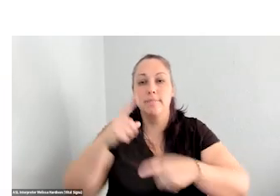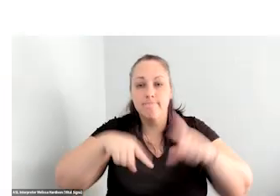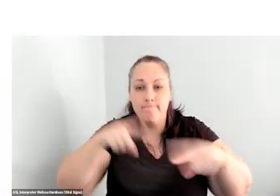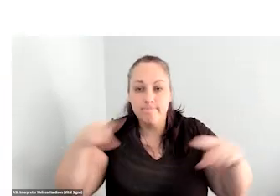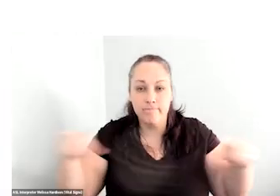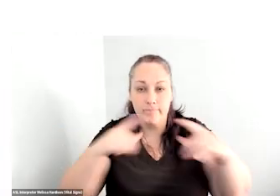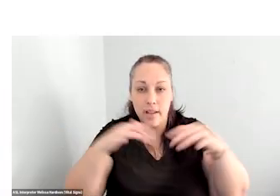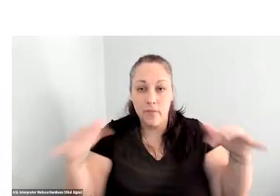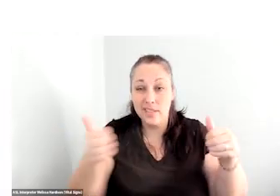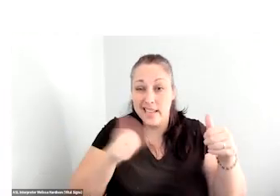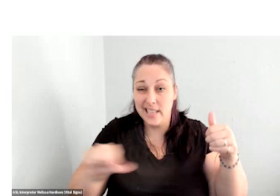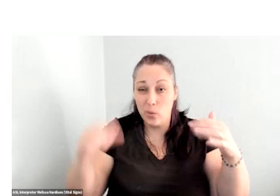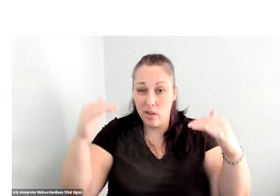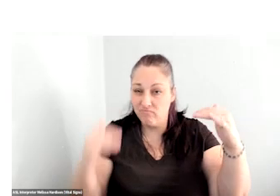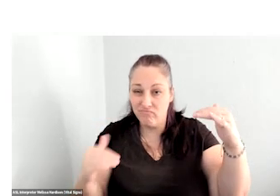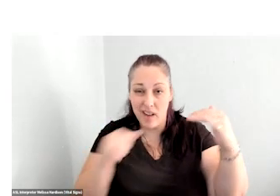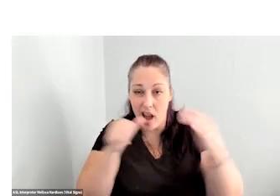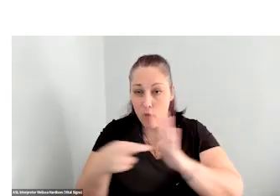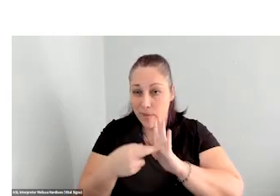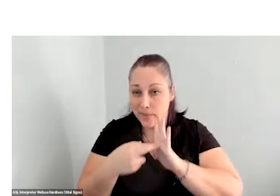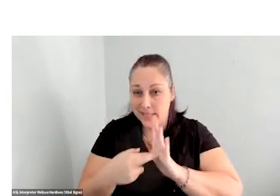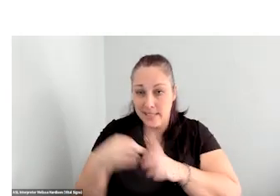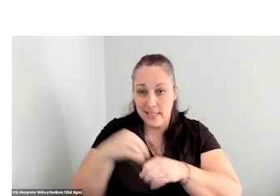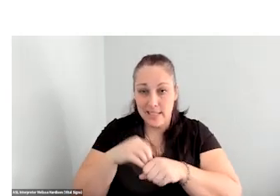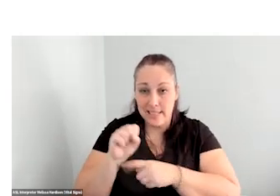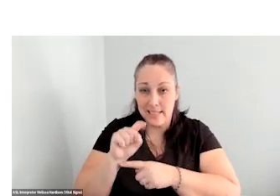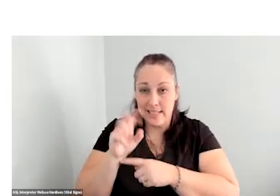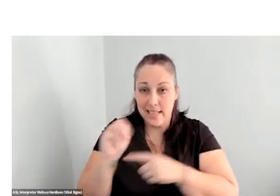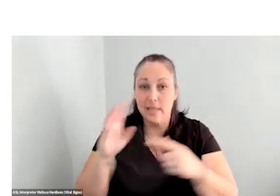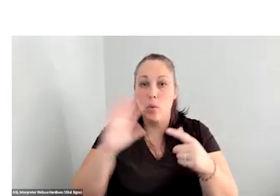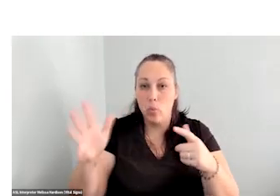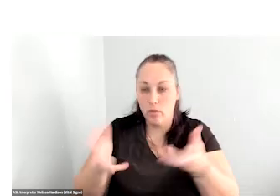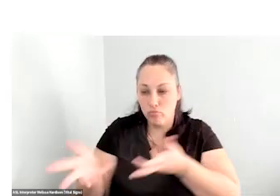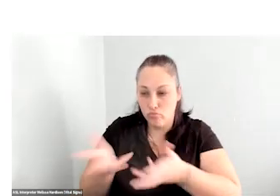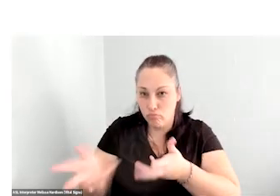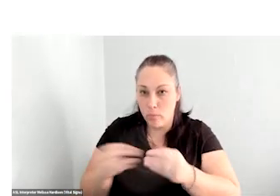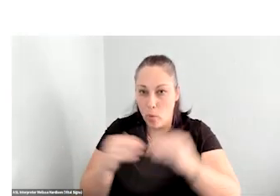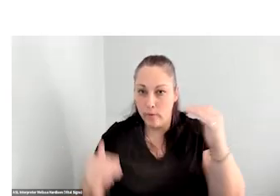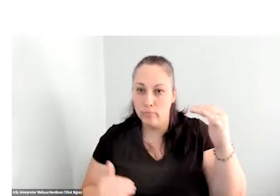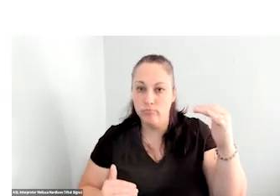The ADVANCE program addresses systematic gender-based inequities impacting STEM faculty